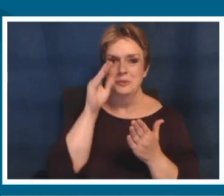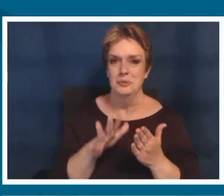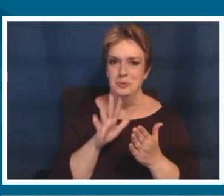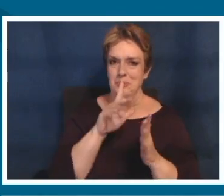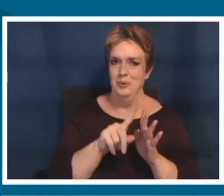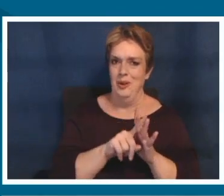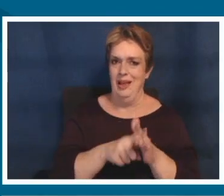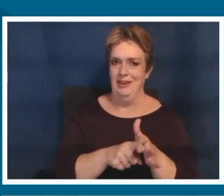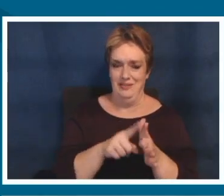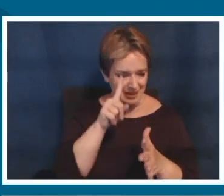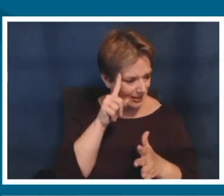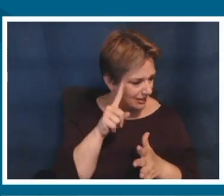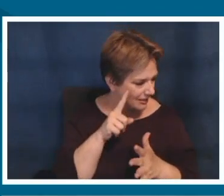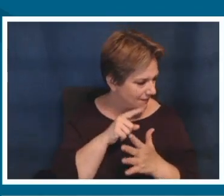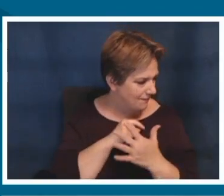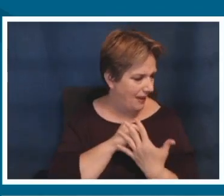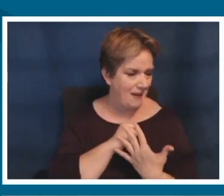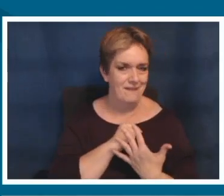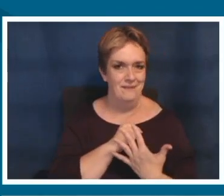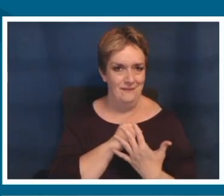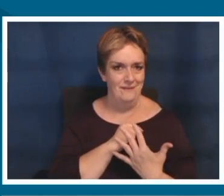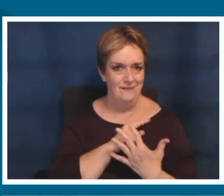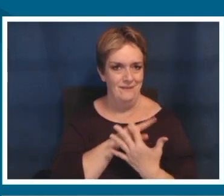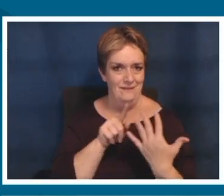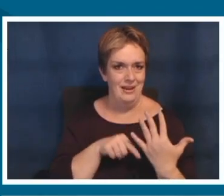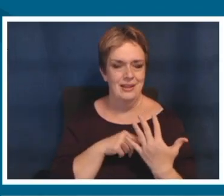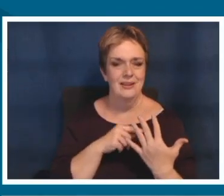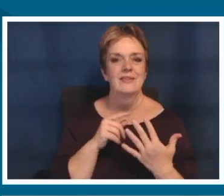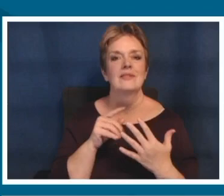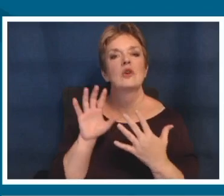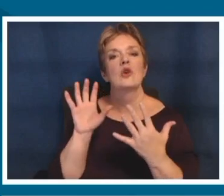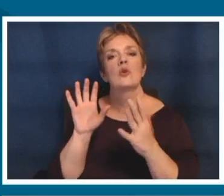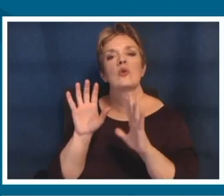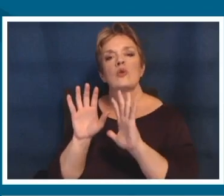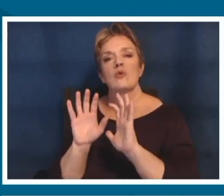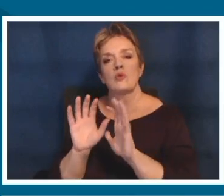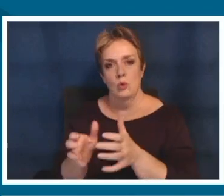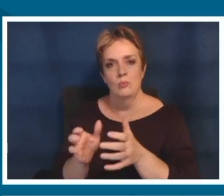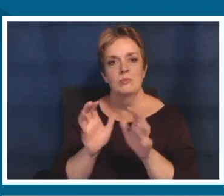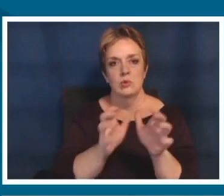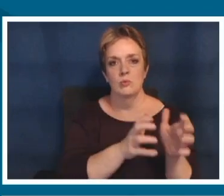five different and we did them with groups but you wouldn't have to